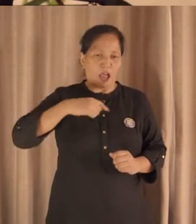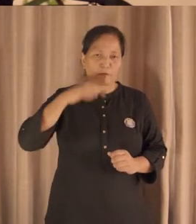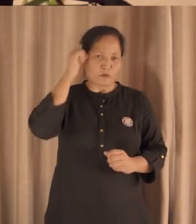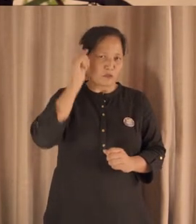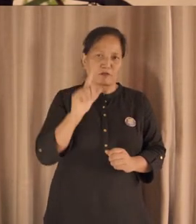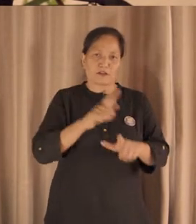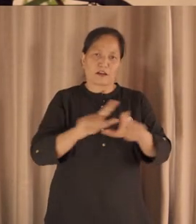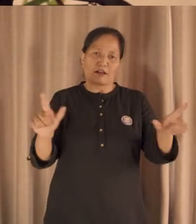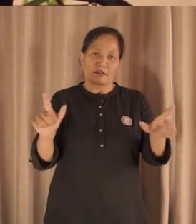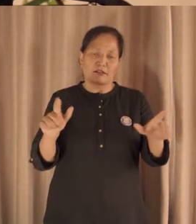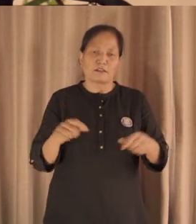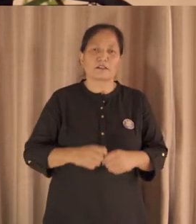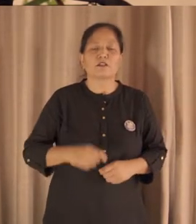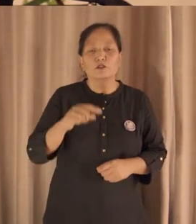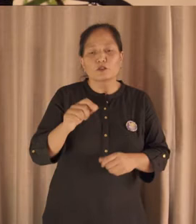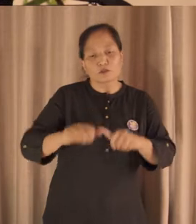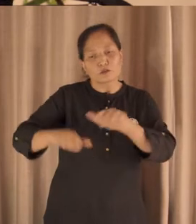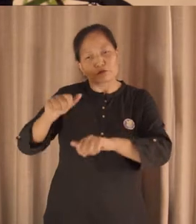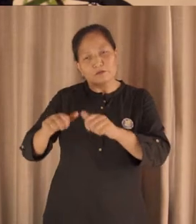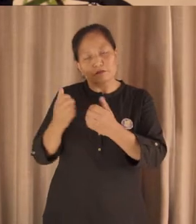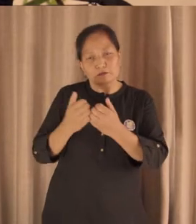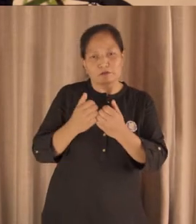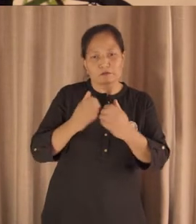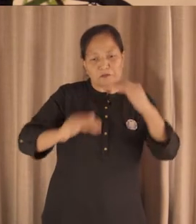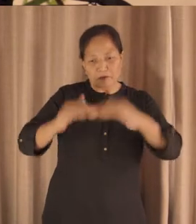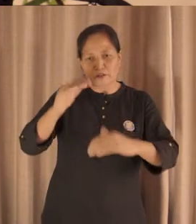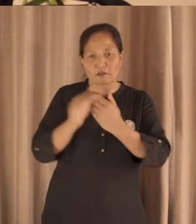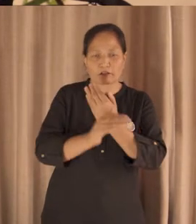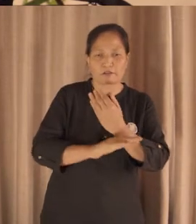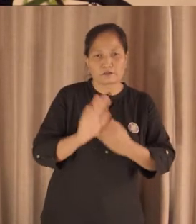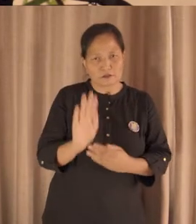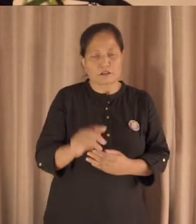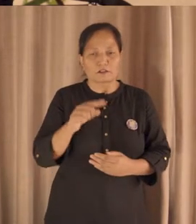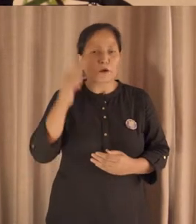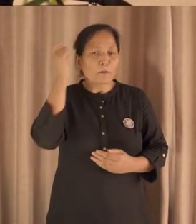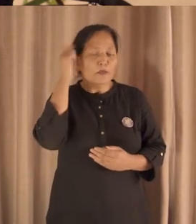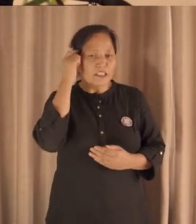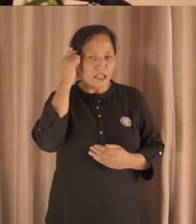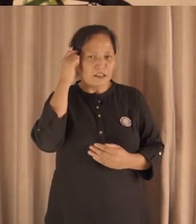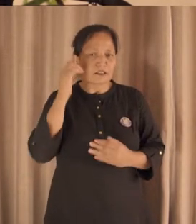and when we talk about politics, we talk about water railway system but where is the people?